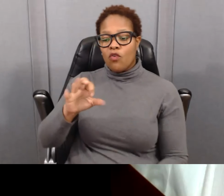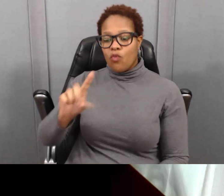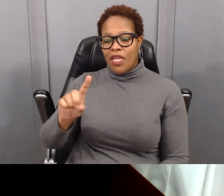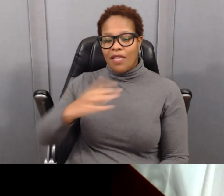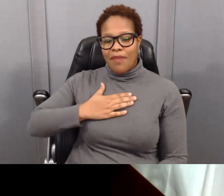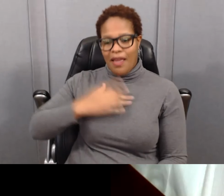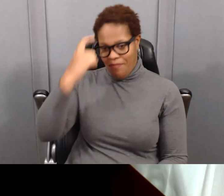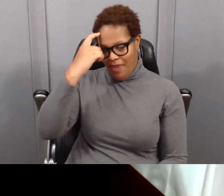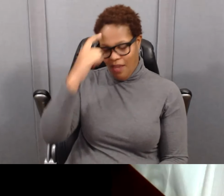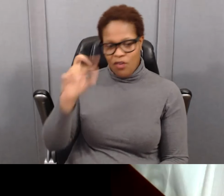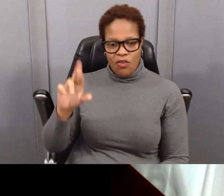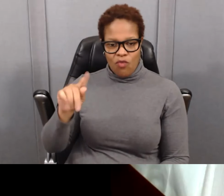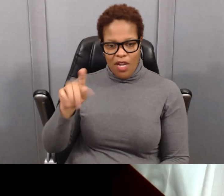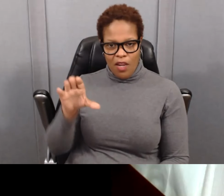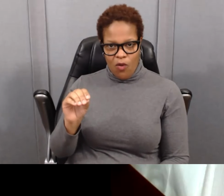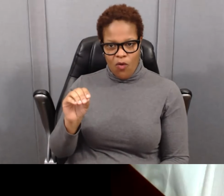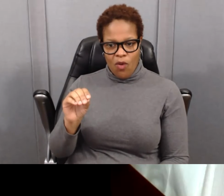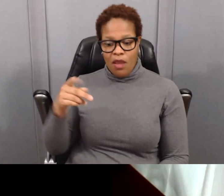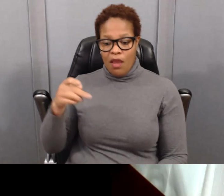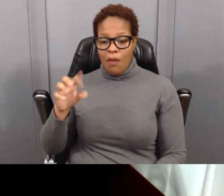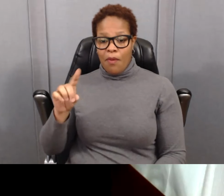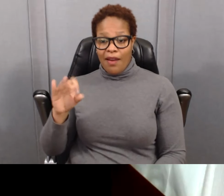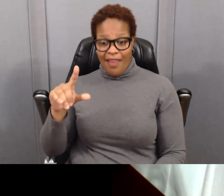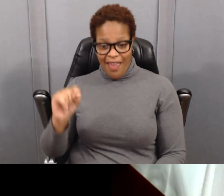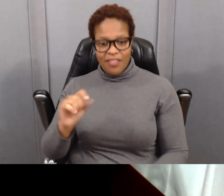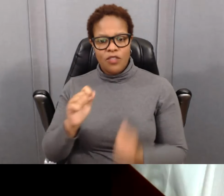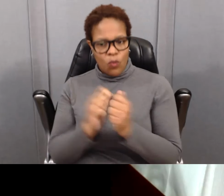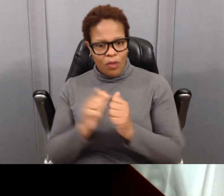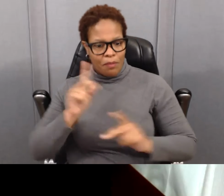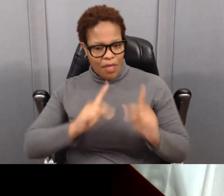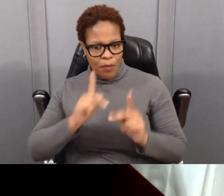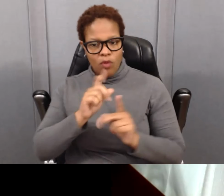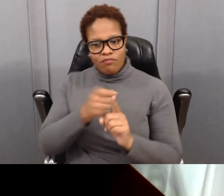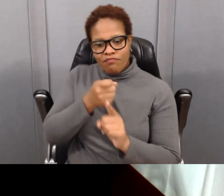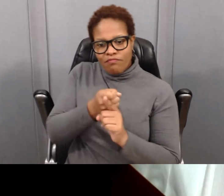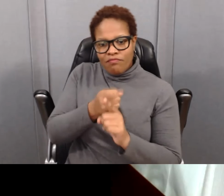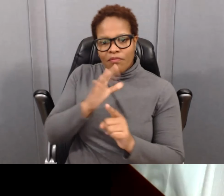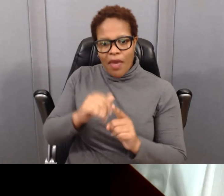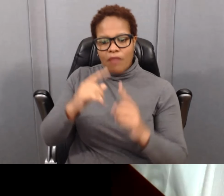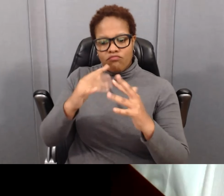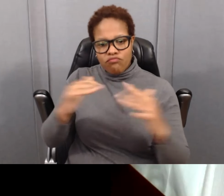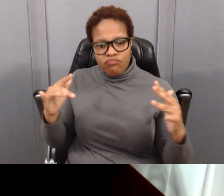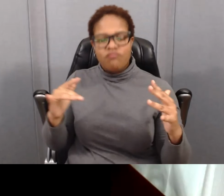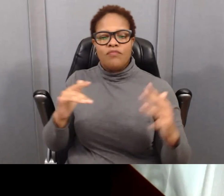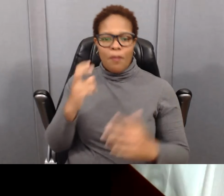a podcast featuring compelling people impacted by all degrees of blindness and disability.